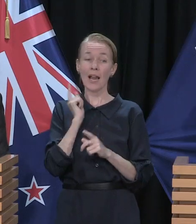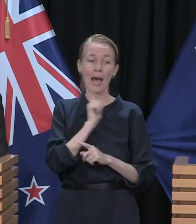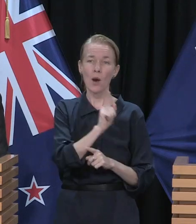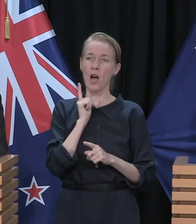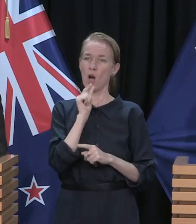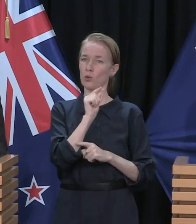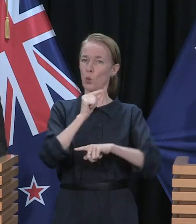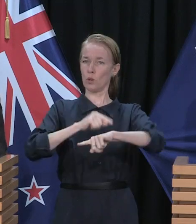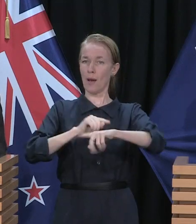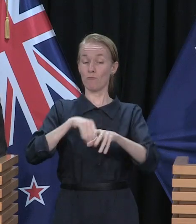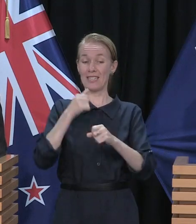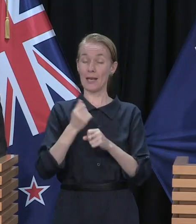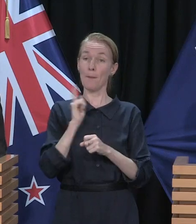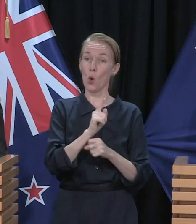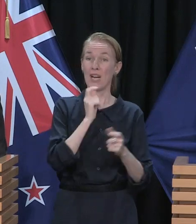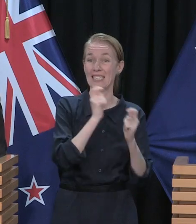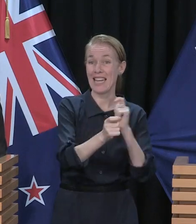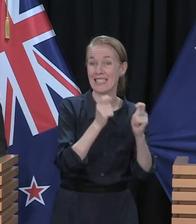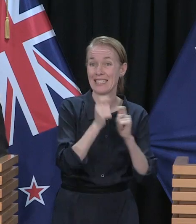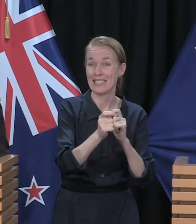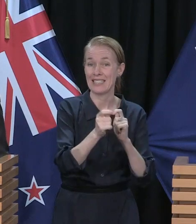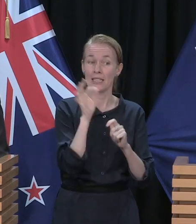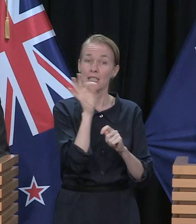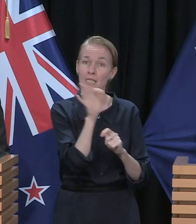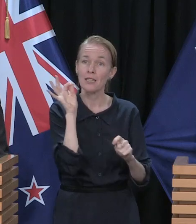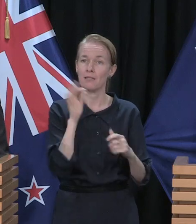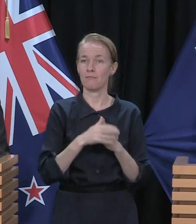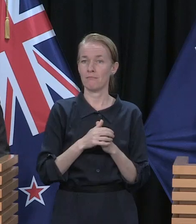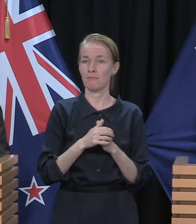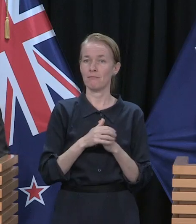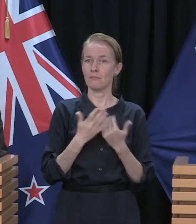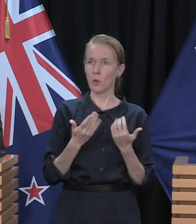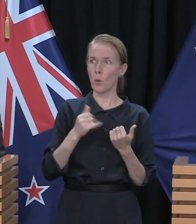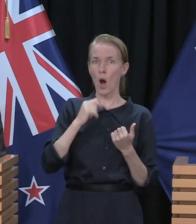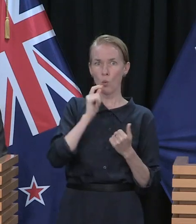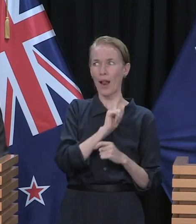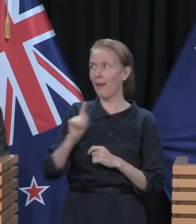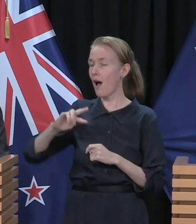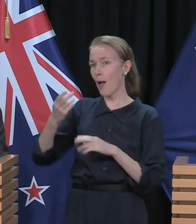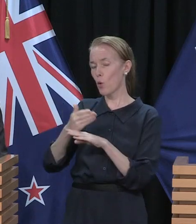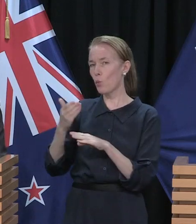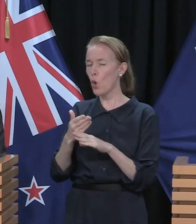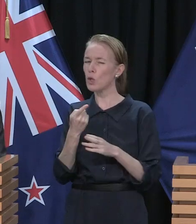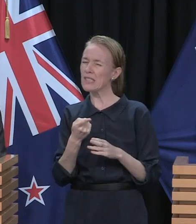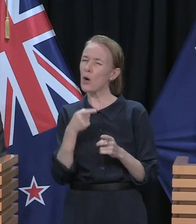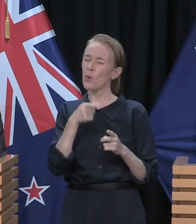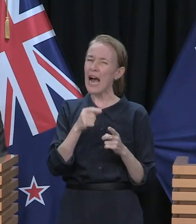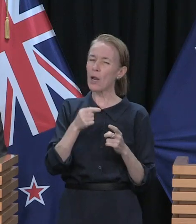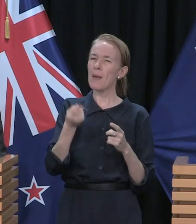people may only be there for a short period of time, if they're coming to do testing. That isn't necessarily where they are going took working